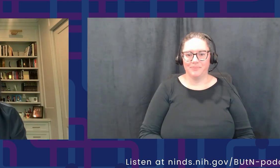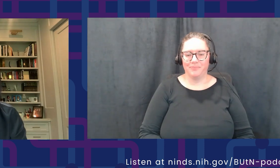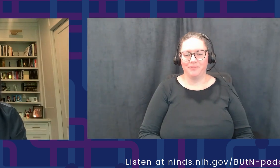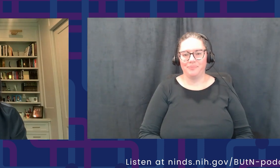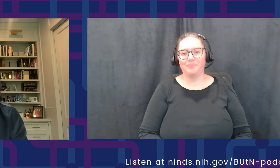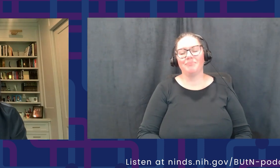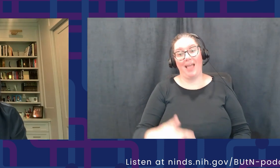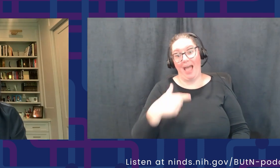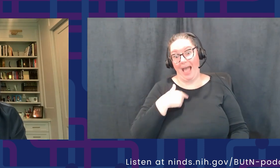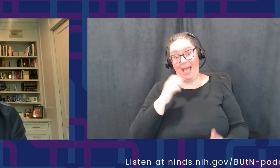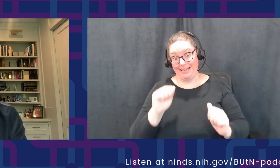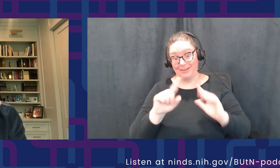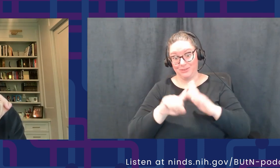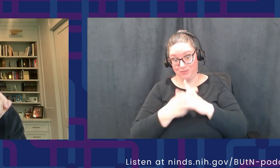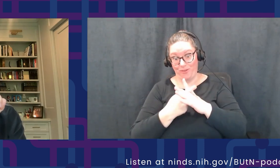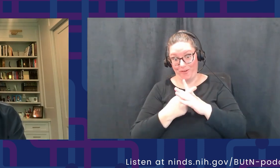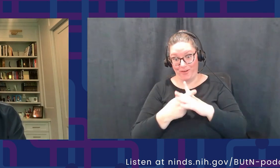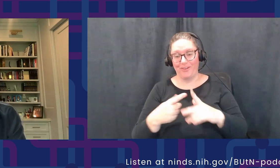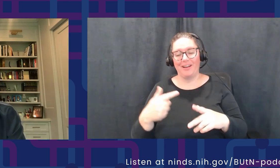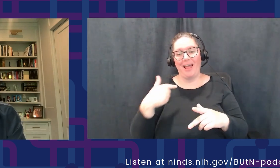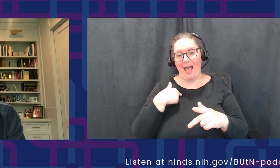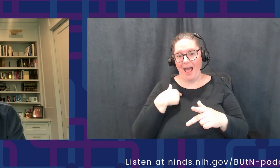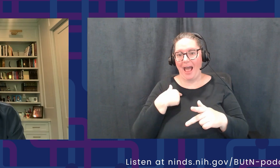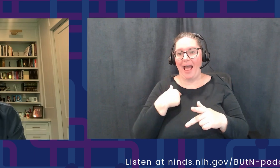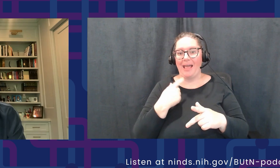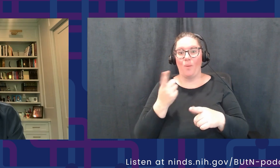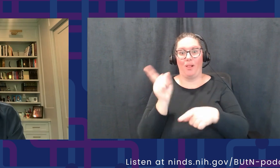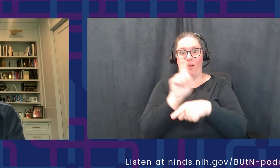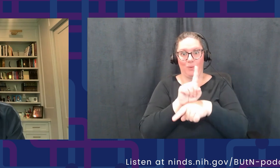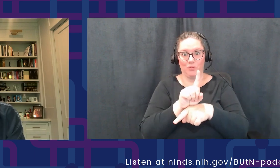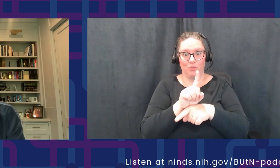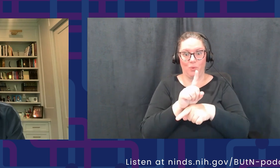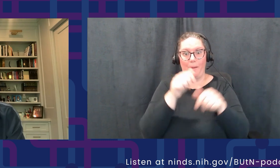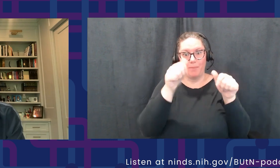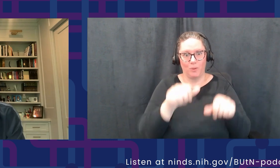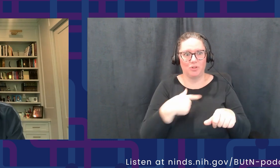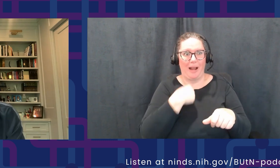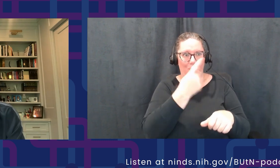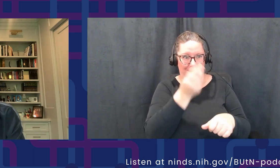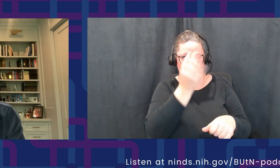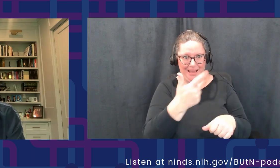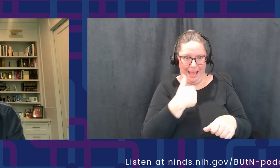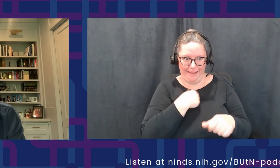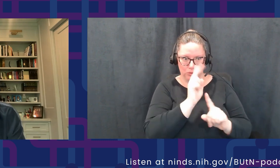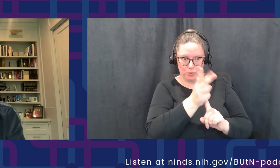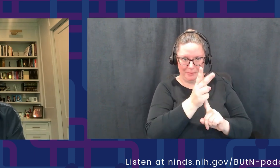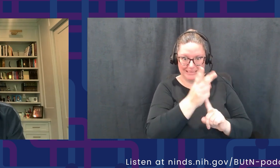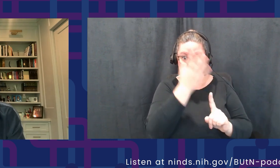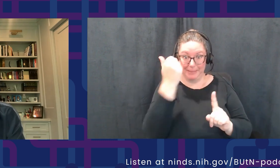Huda Zoghbi: I can start. I walk to a poster and I tell the presenter "I have two minutes" because I want to see all the poster.